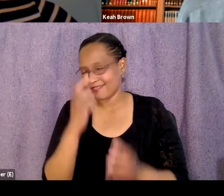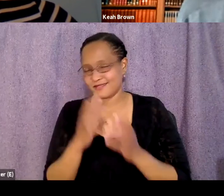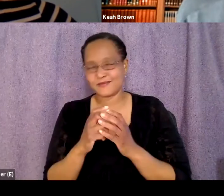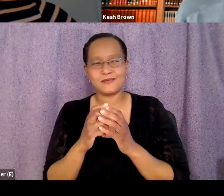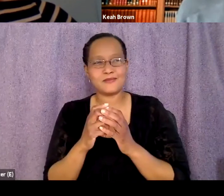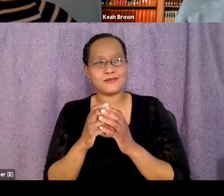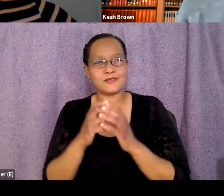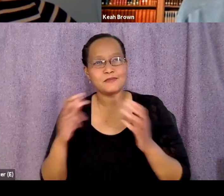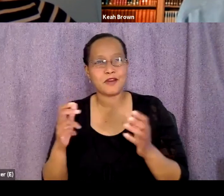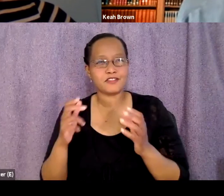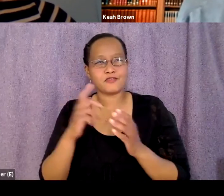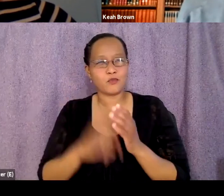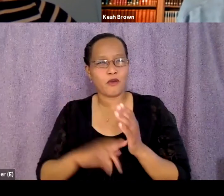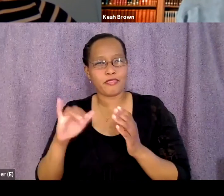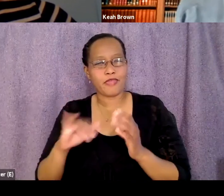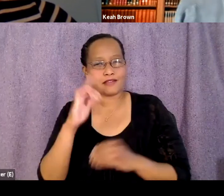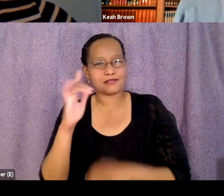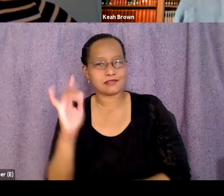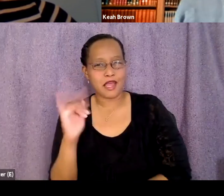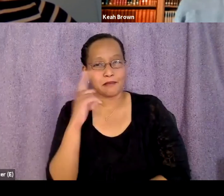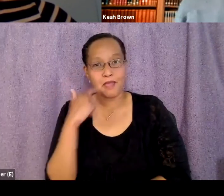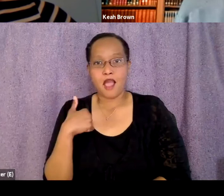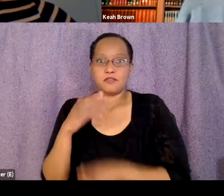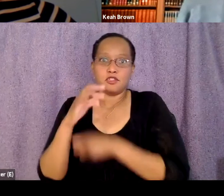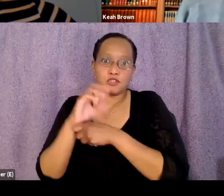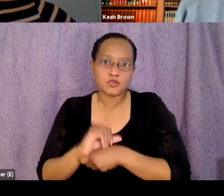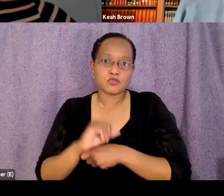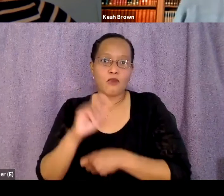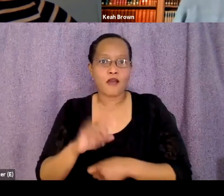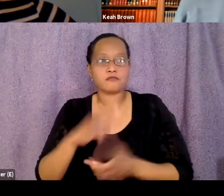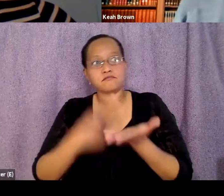that would be like because i'm so used to having to do 101 and be like yes I'm disabled